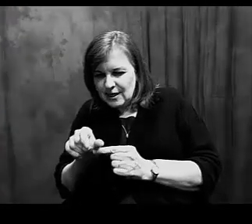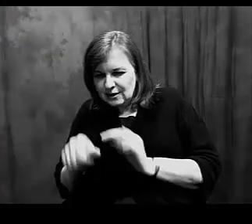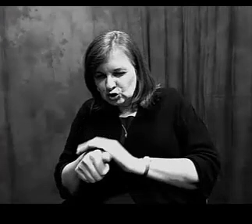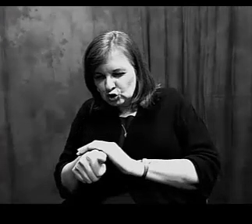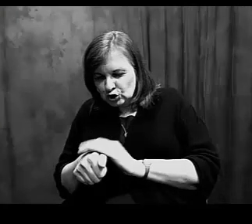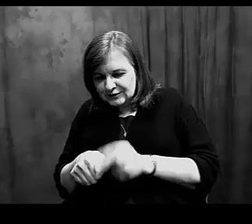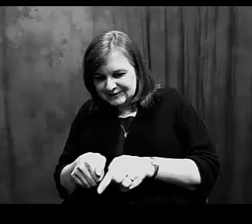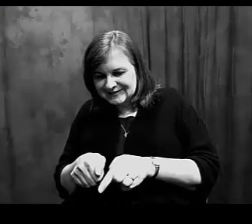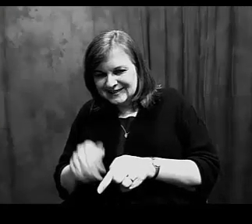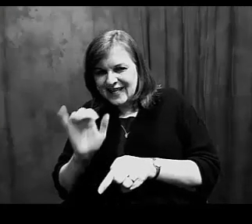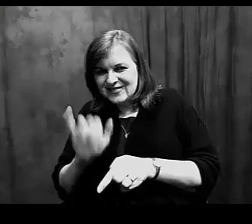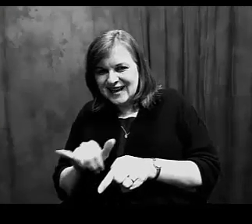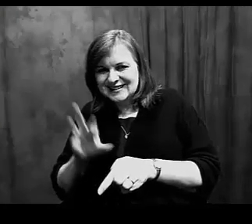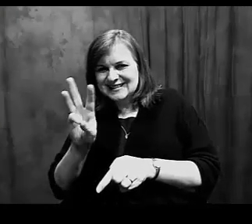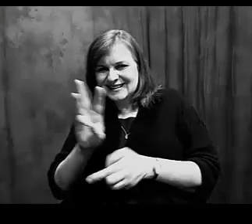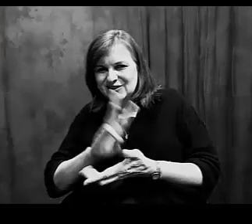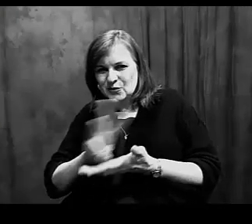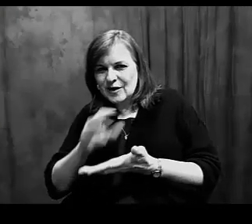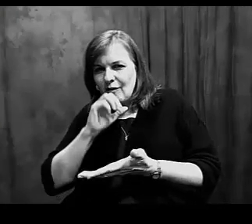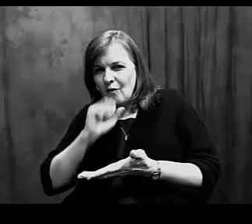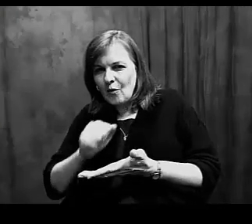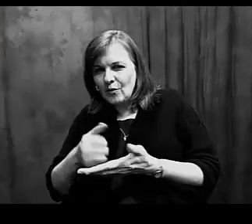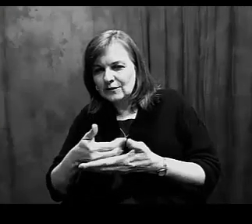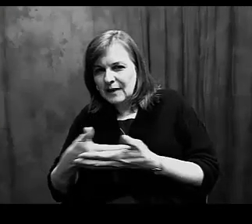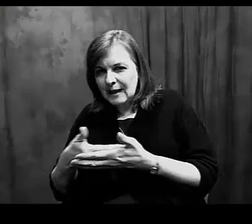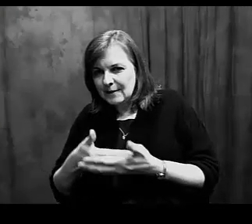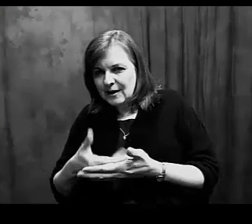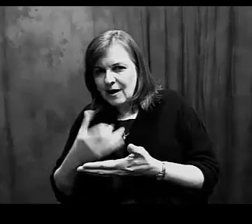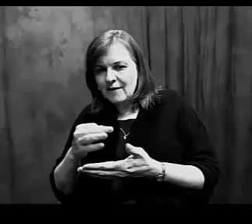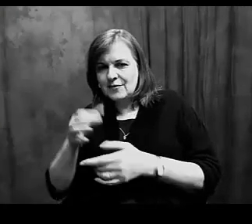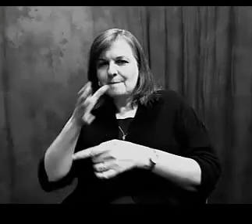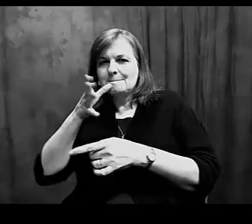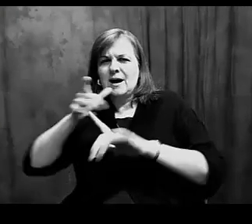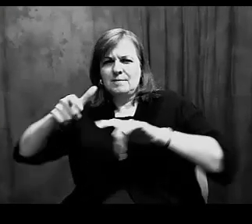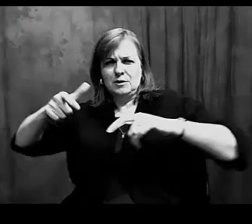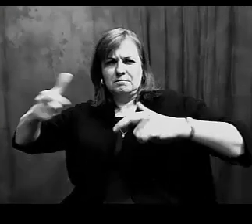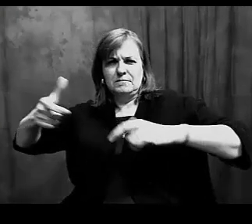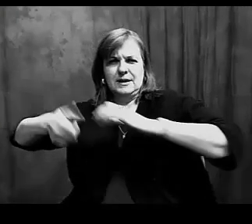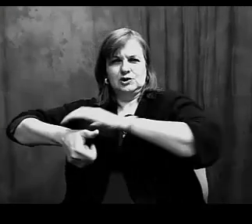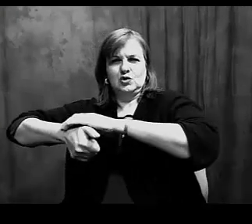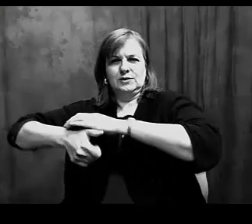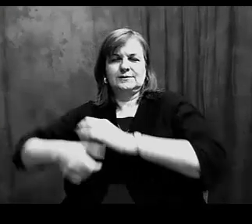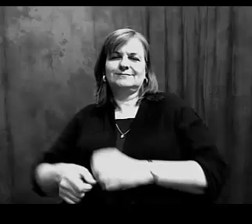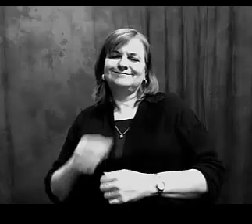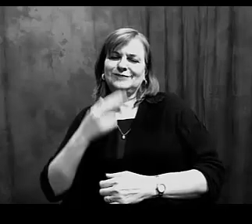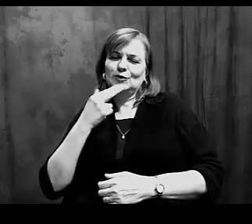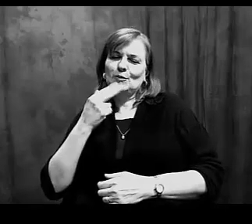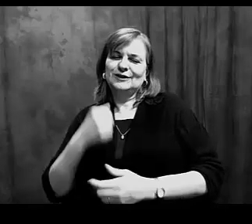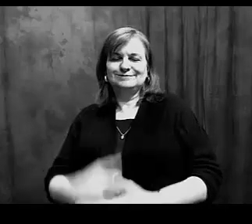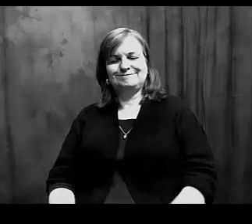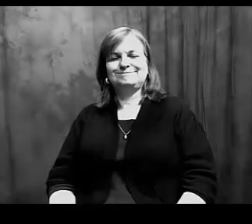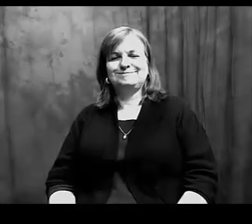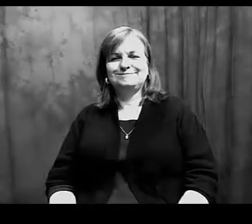is the little tiny six week offspring of this mom here